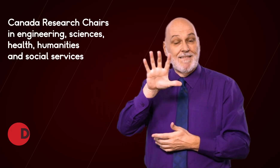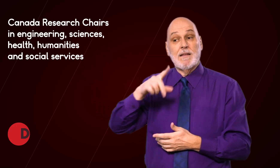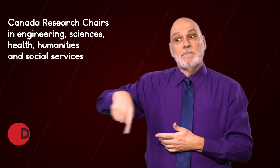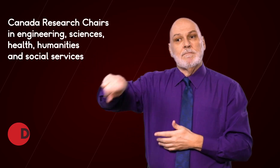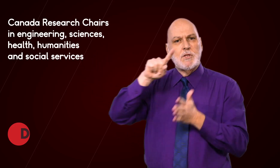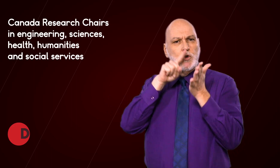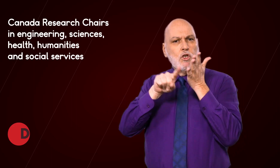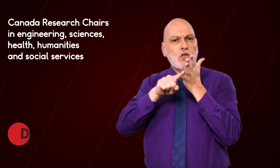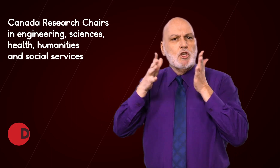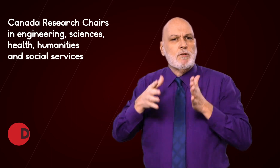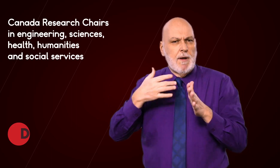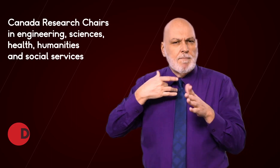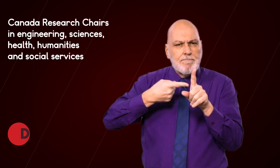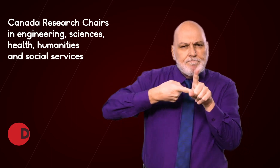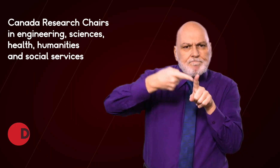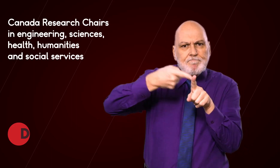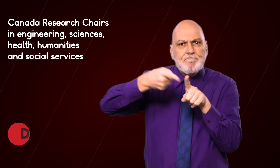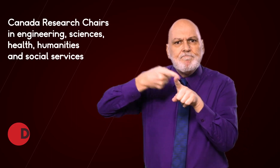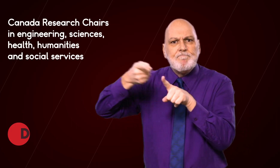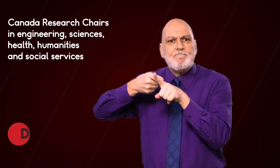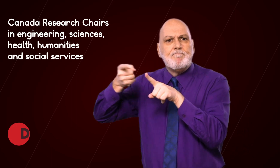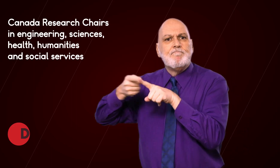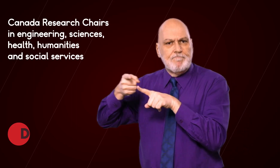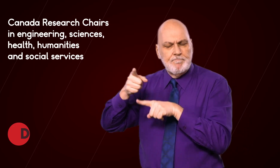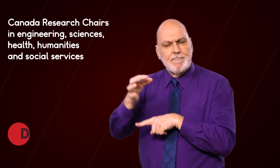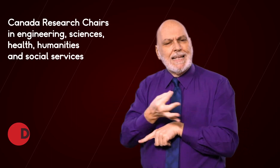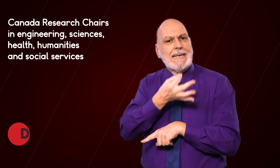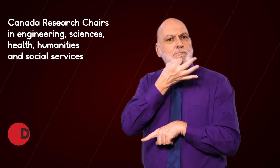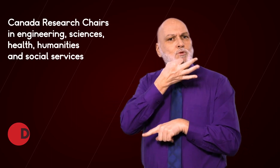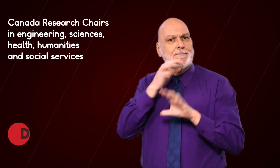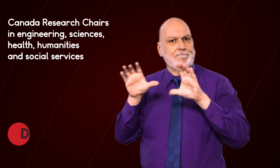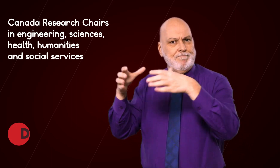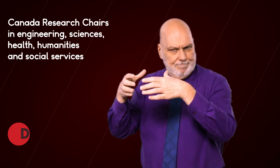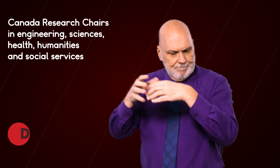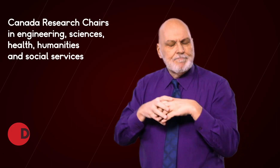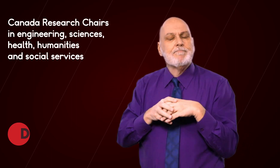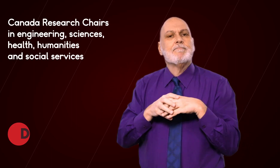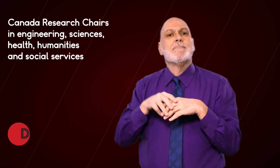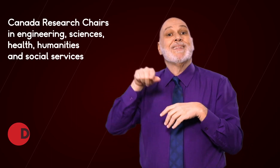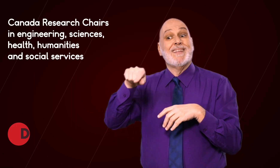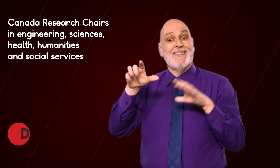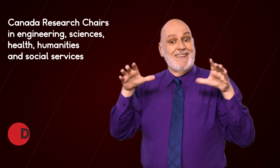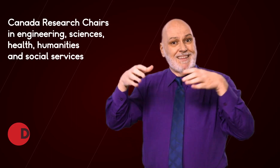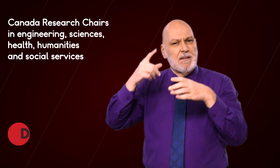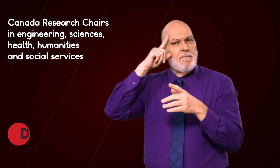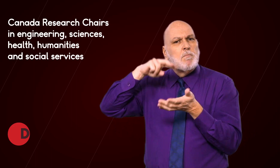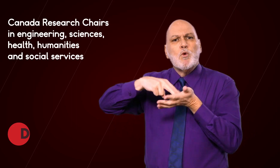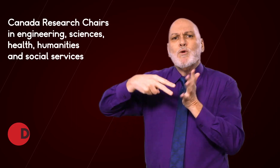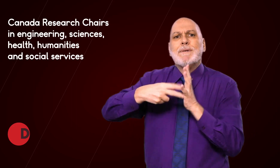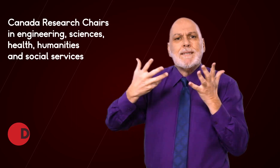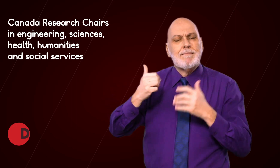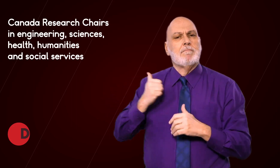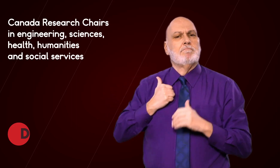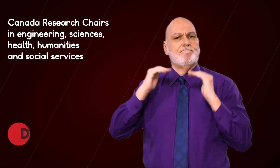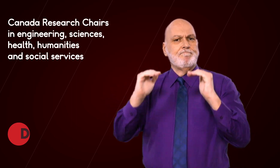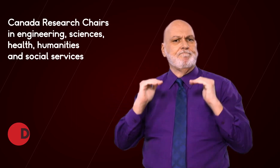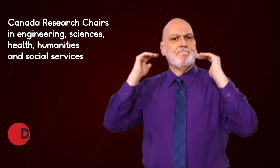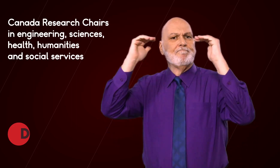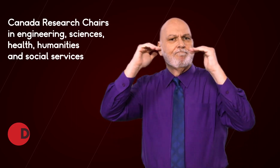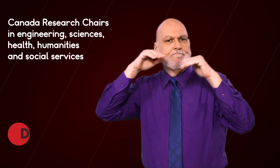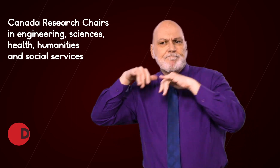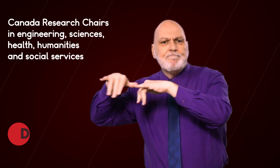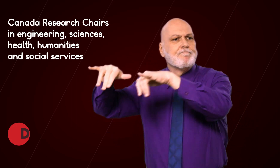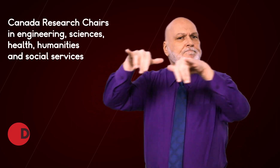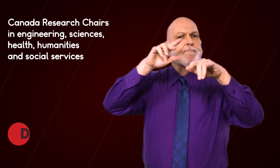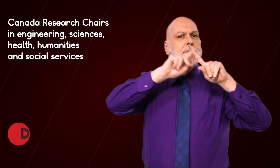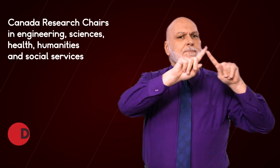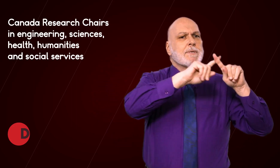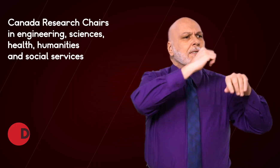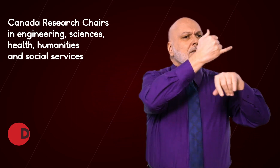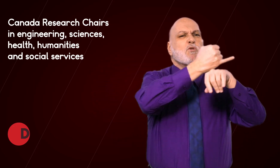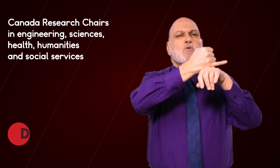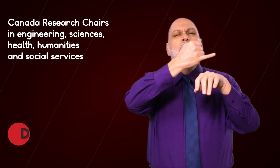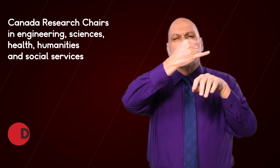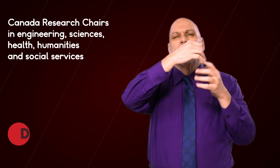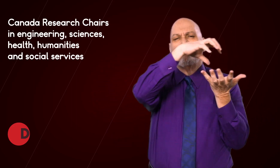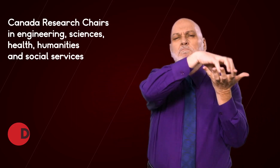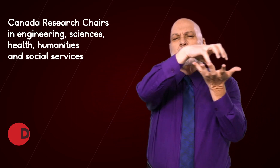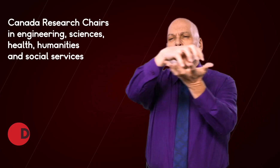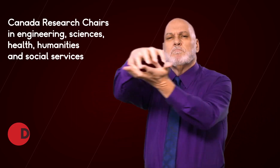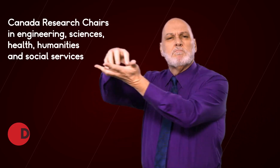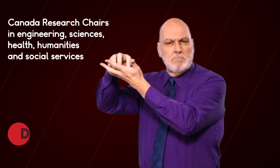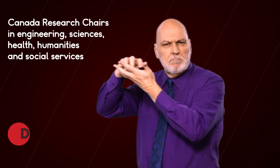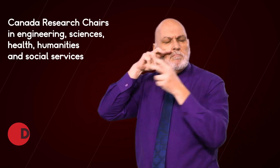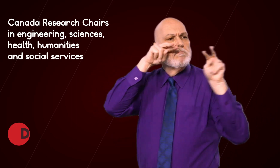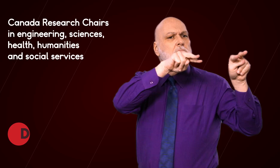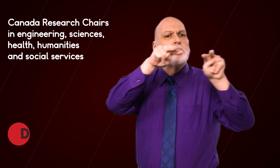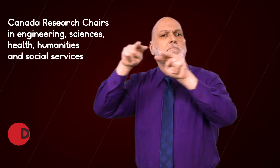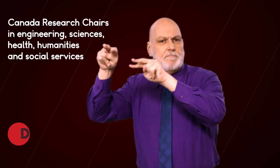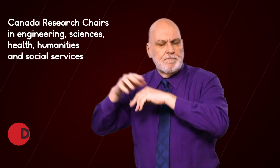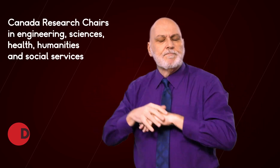2,285 research professorships through specific Canadian degree-granting institutions.